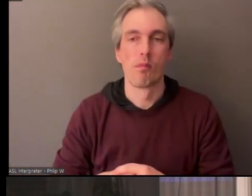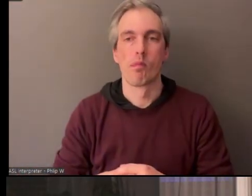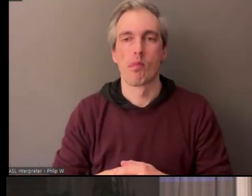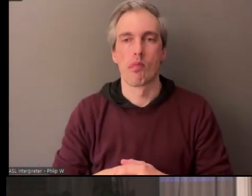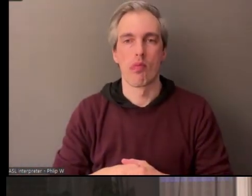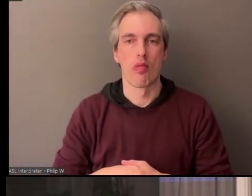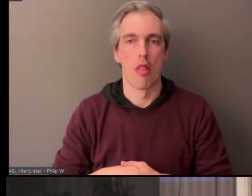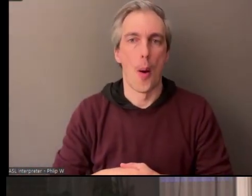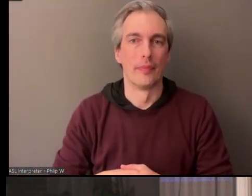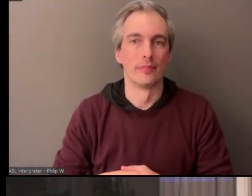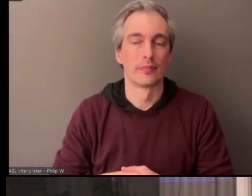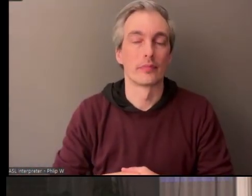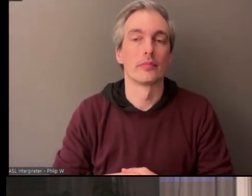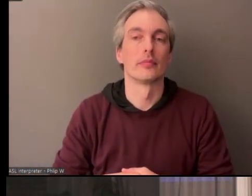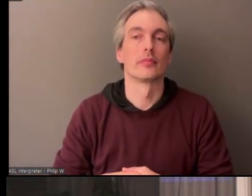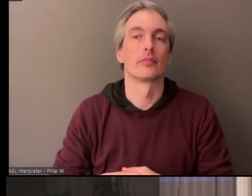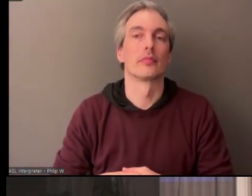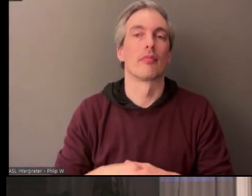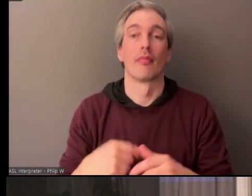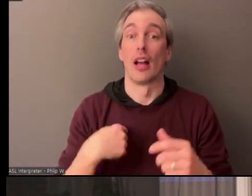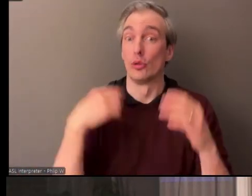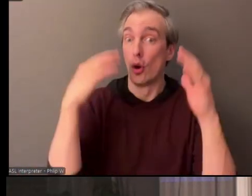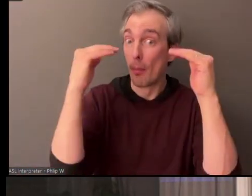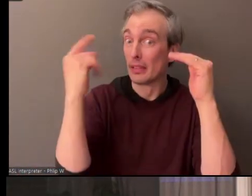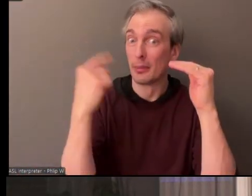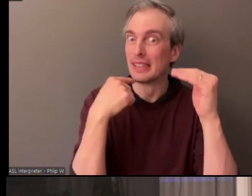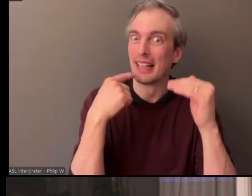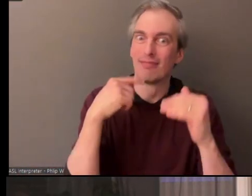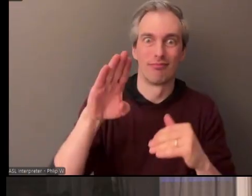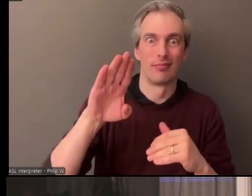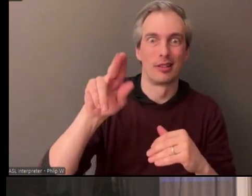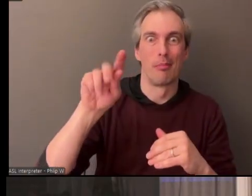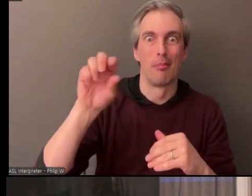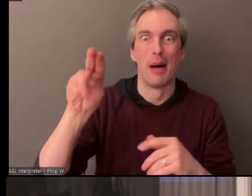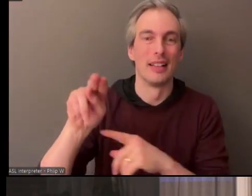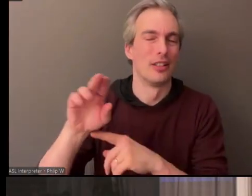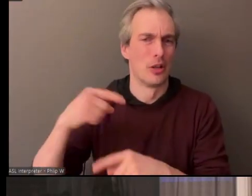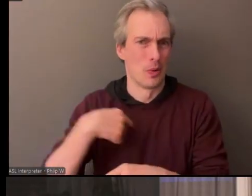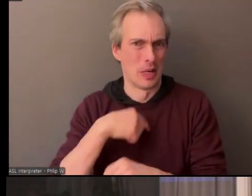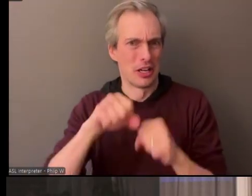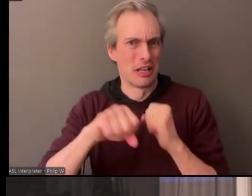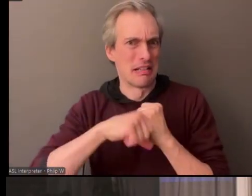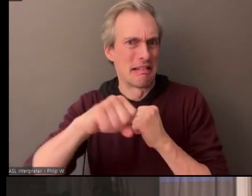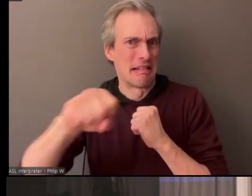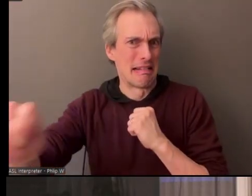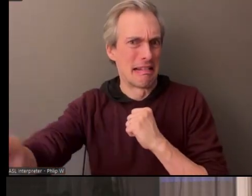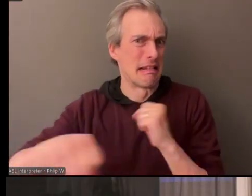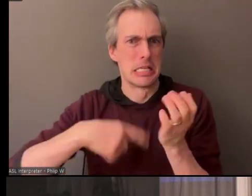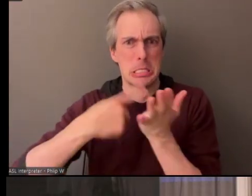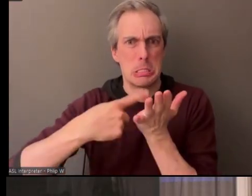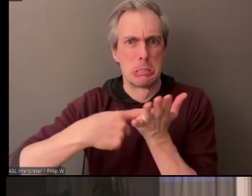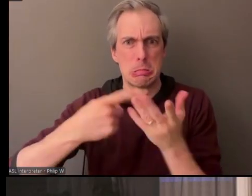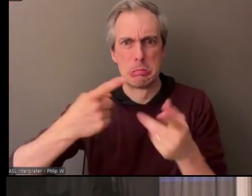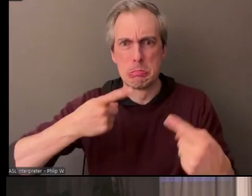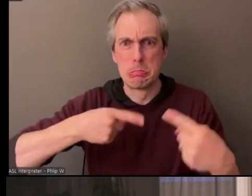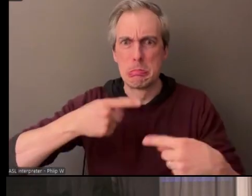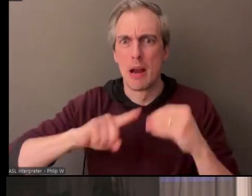And we could get into an extended argument about... You know... ARIA pressed, but... No.